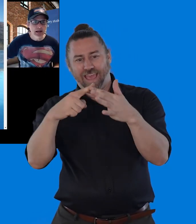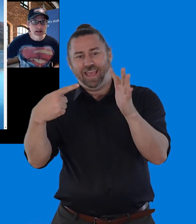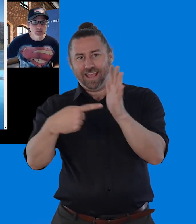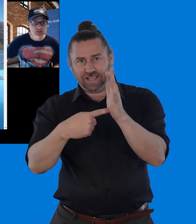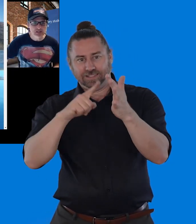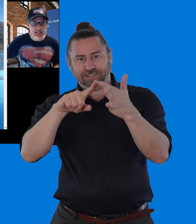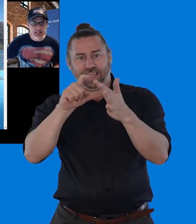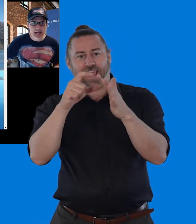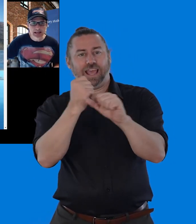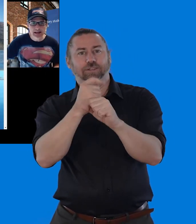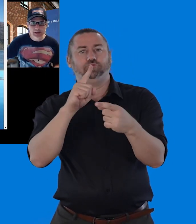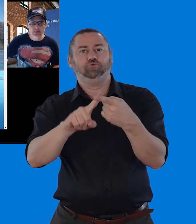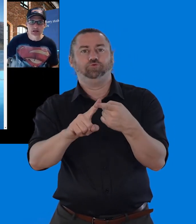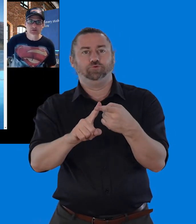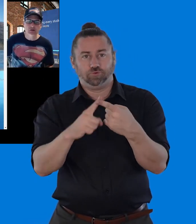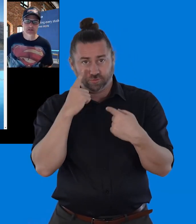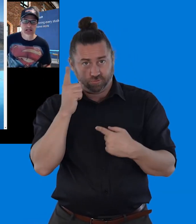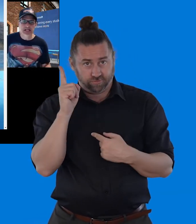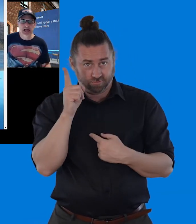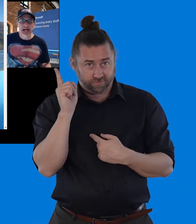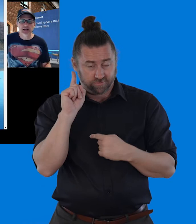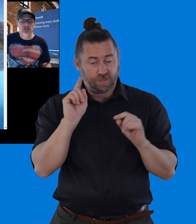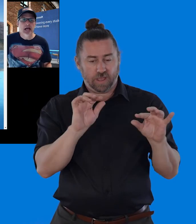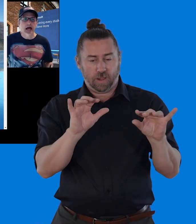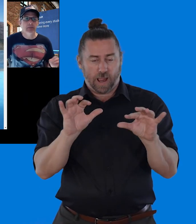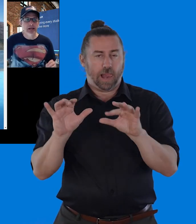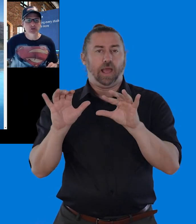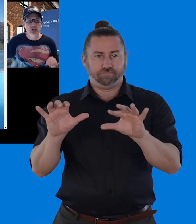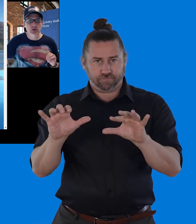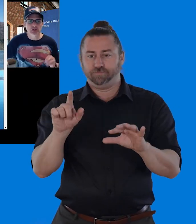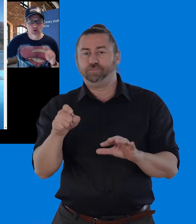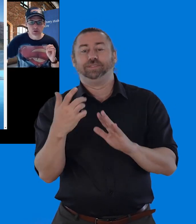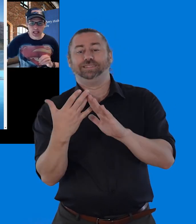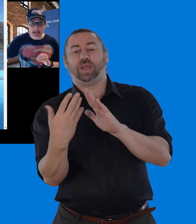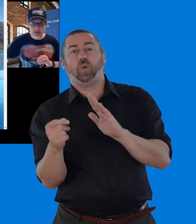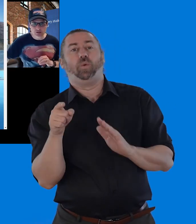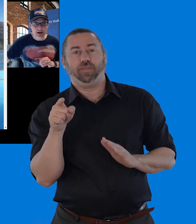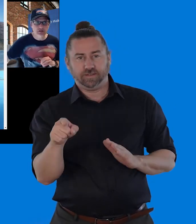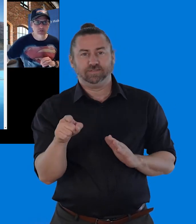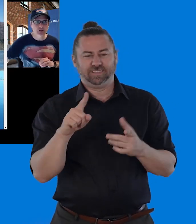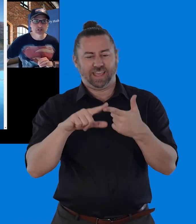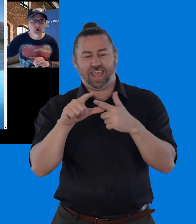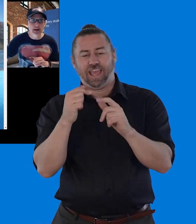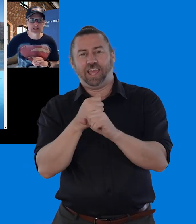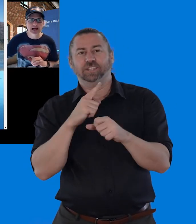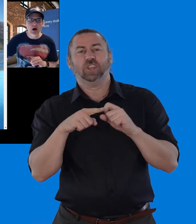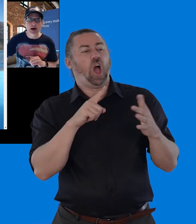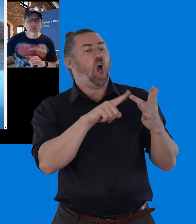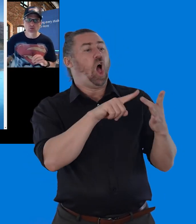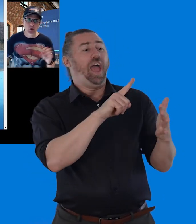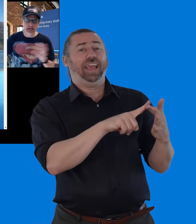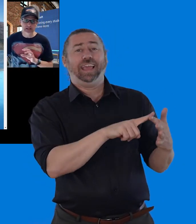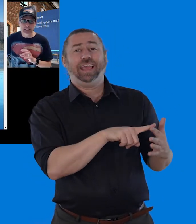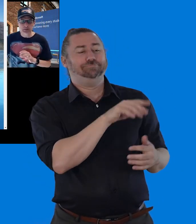OK, which is here, aka.ms/getedge and make sure that you install the latest, greatest version. Now you may say, "Hi, why are you telling